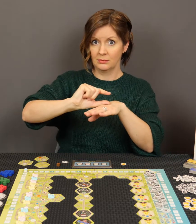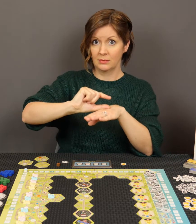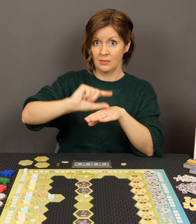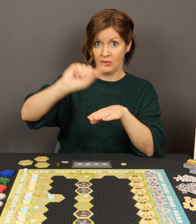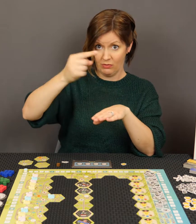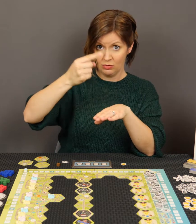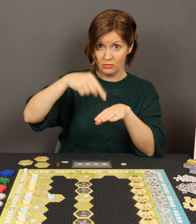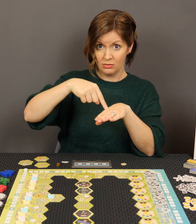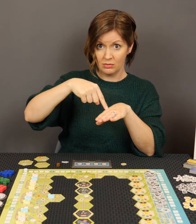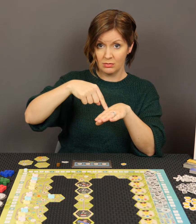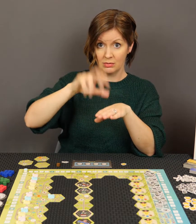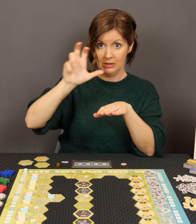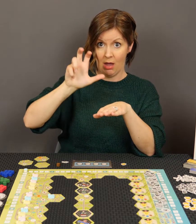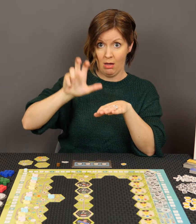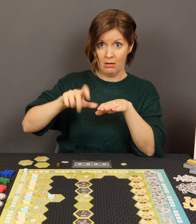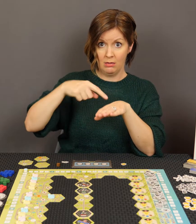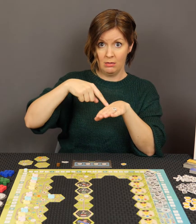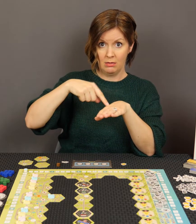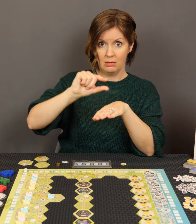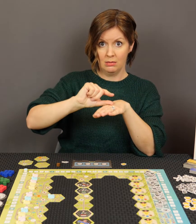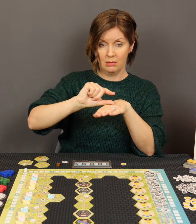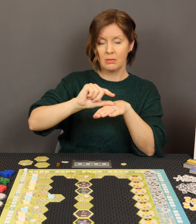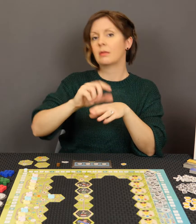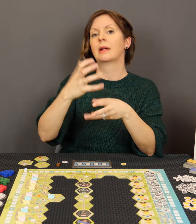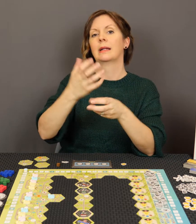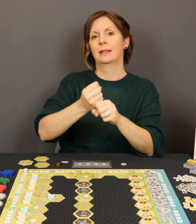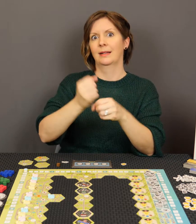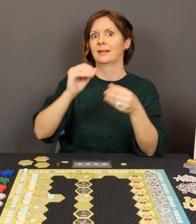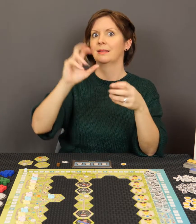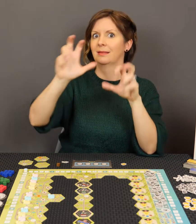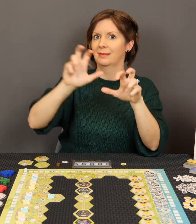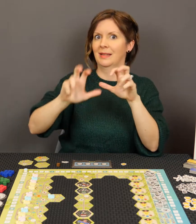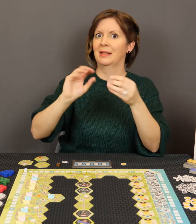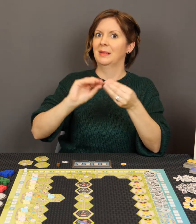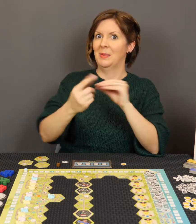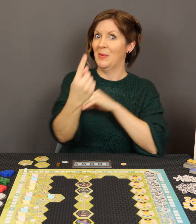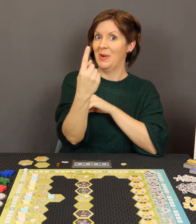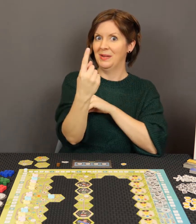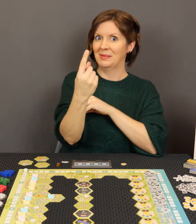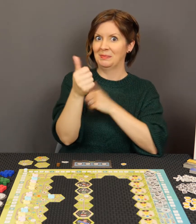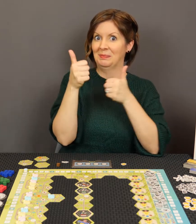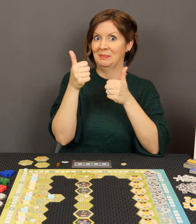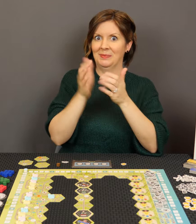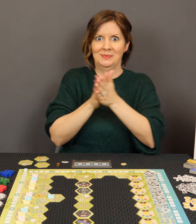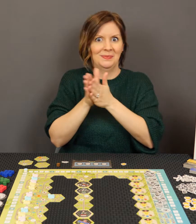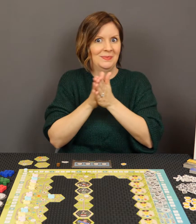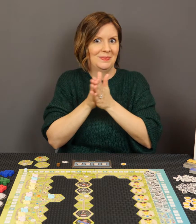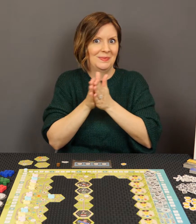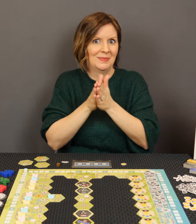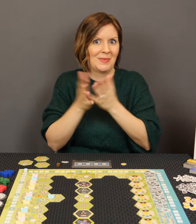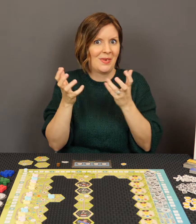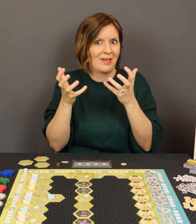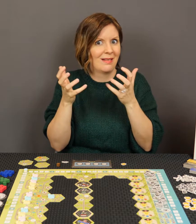If you land on the stop and you are first, then you get stock number 1, which you really